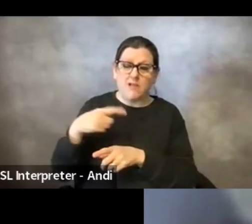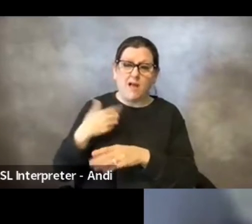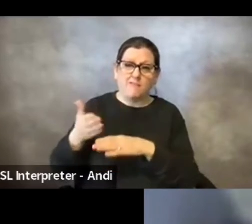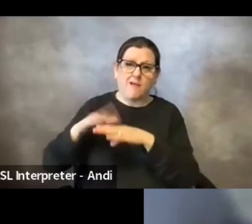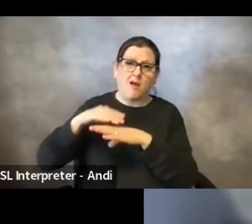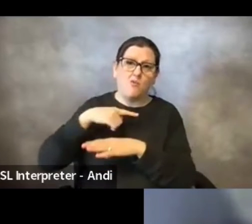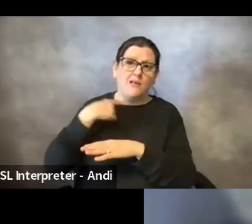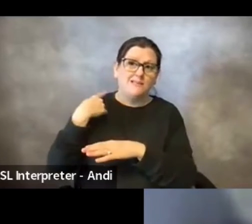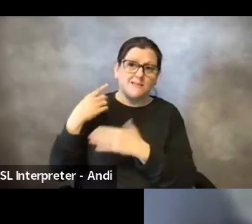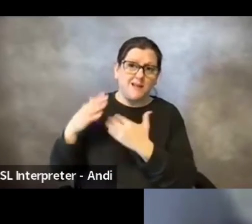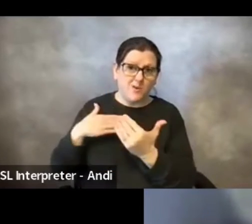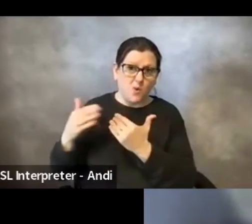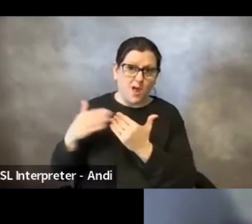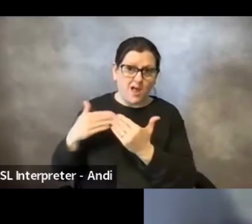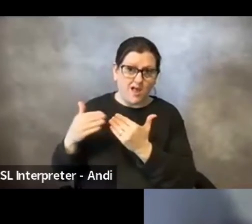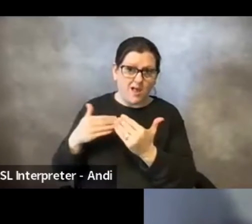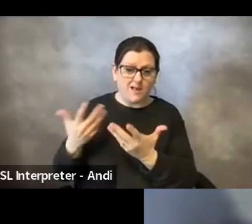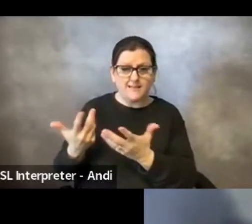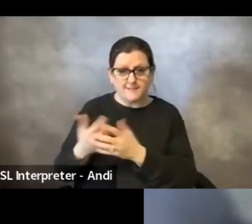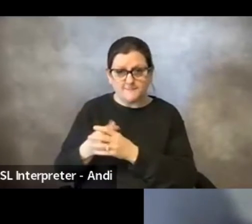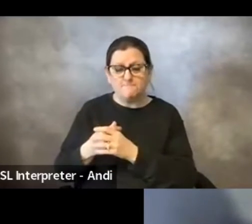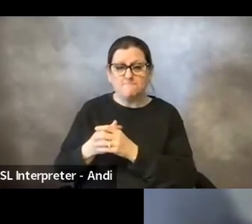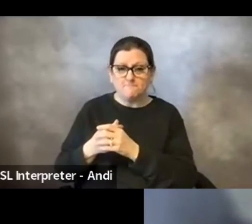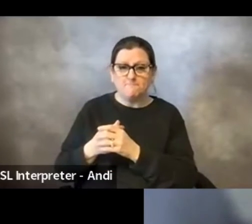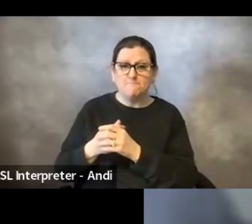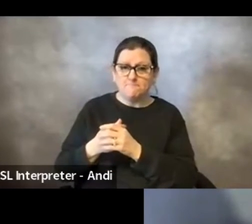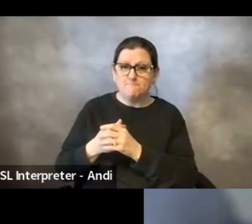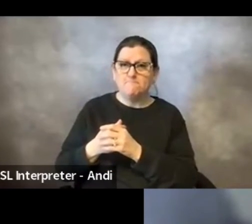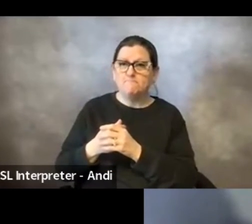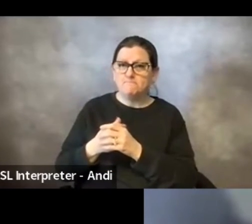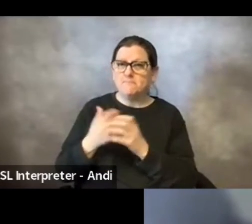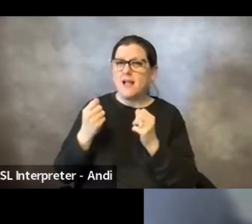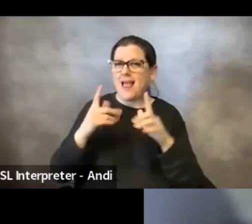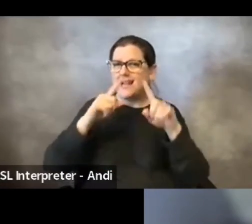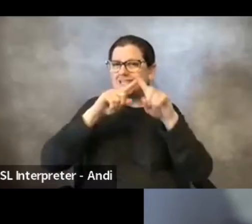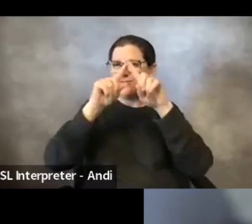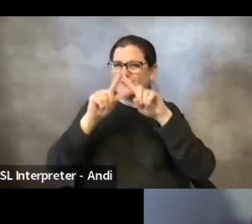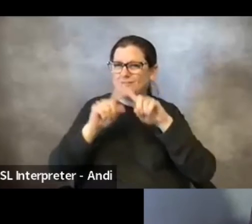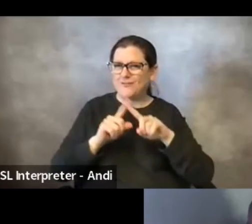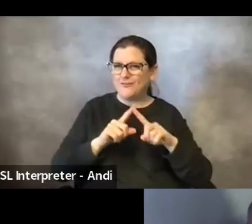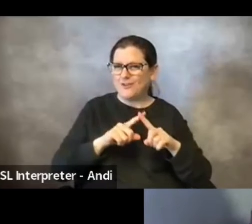to be rehospitalized. So, a lot of different things could be at